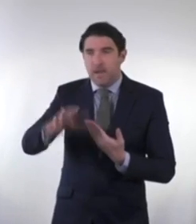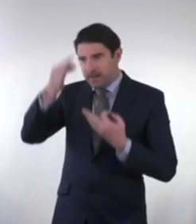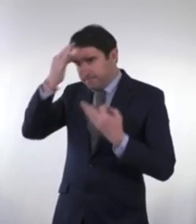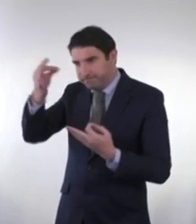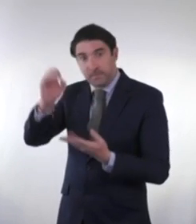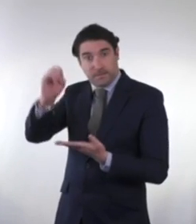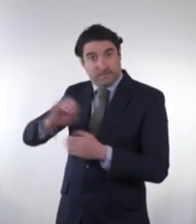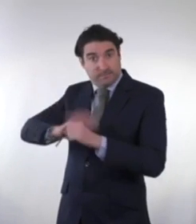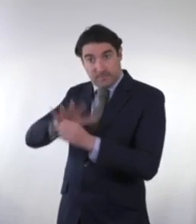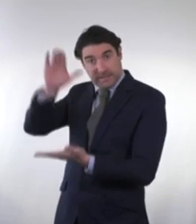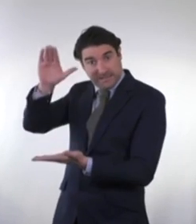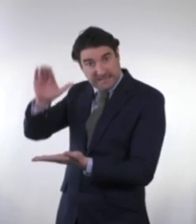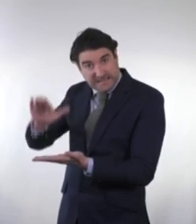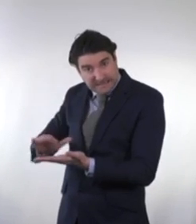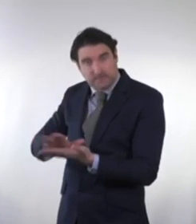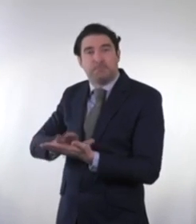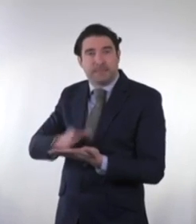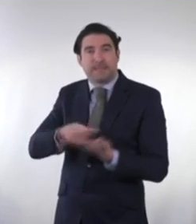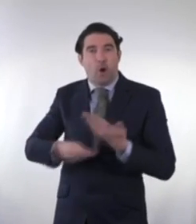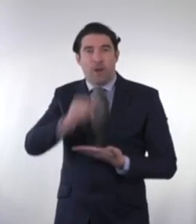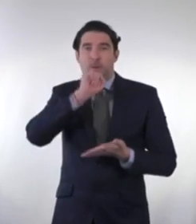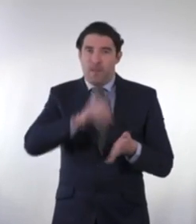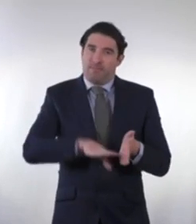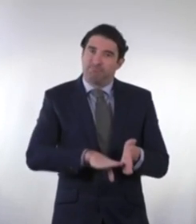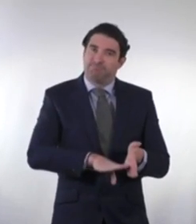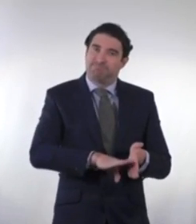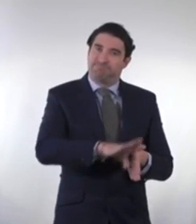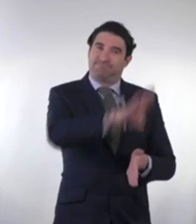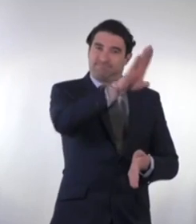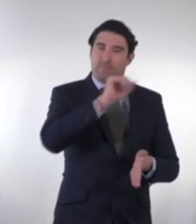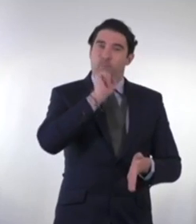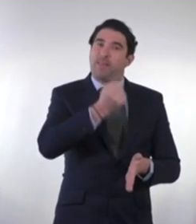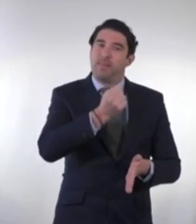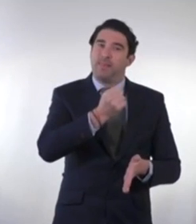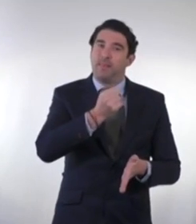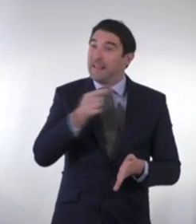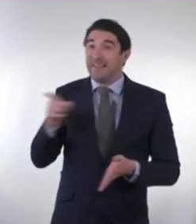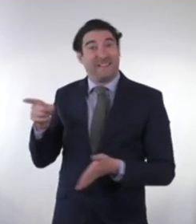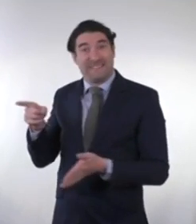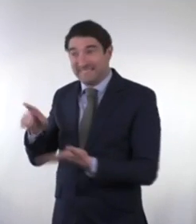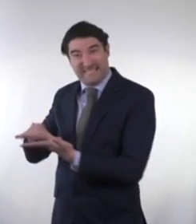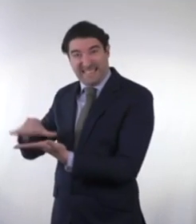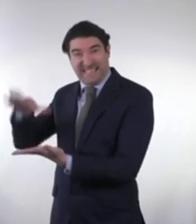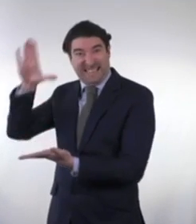are now at risk, including more than 800 jobs in my constituency of Lewisham East. Working people